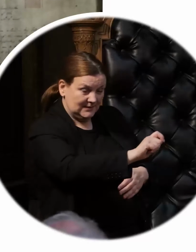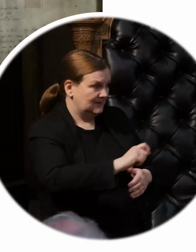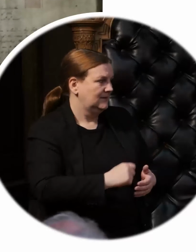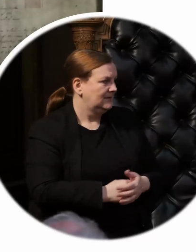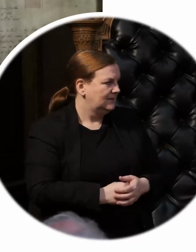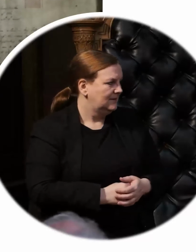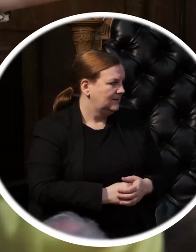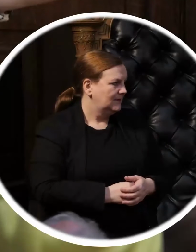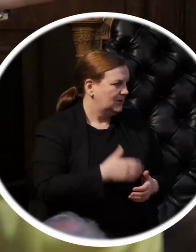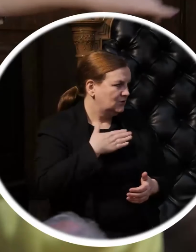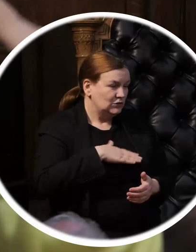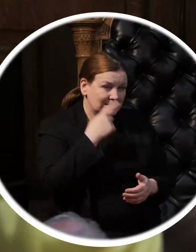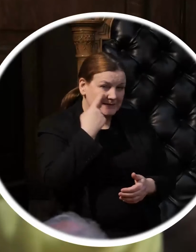Hopefully you can just about make it out down there.